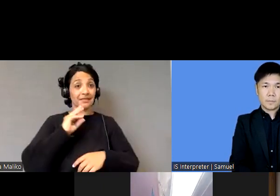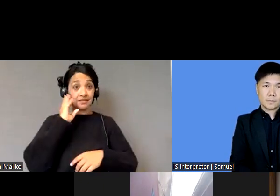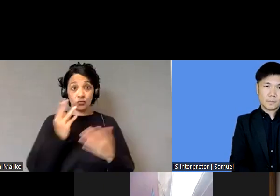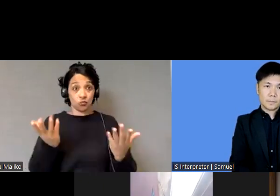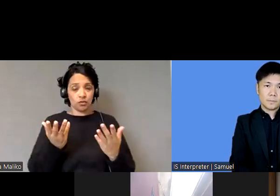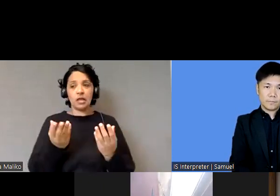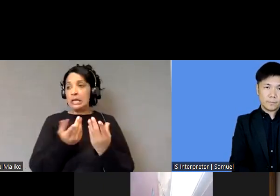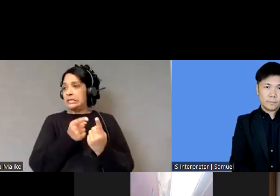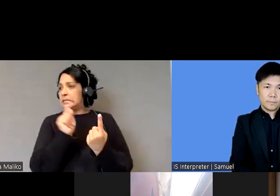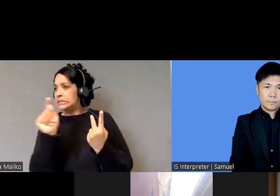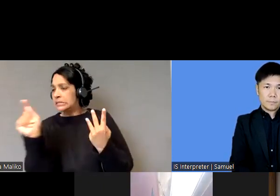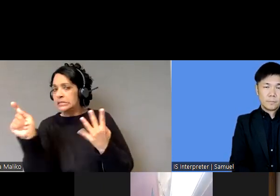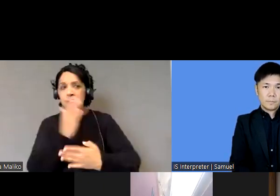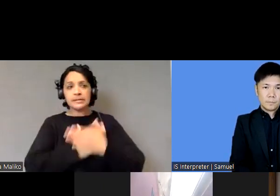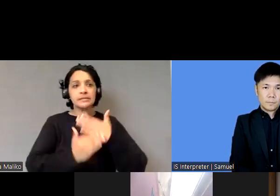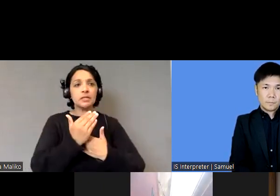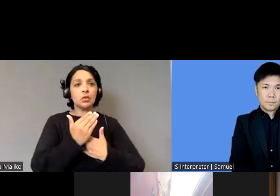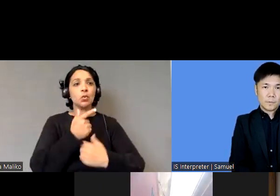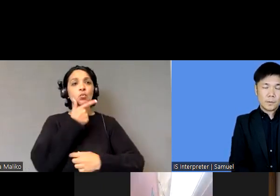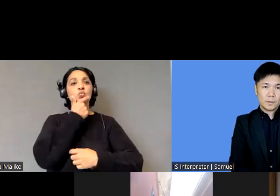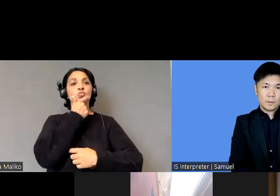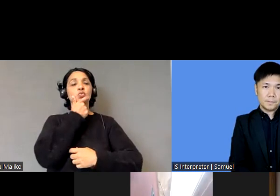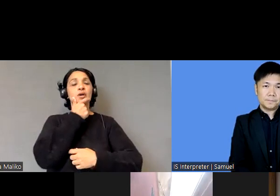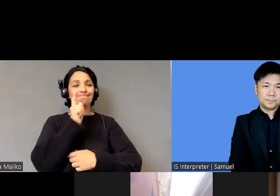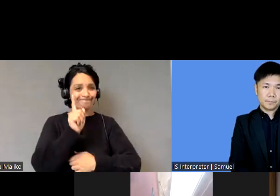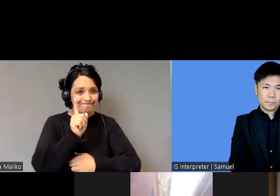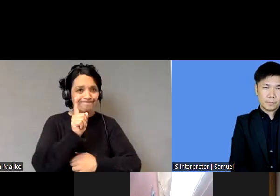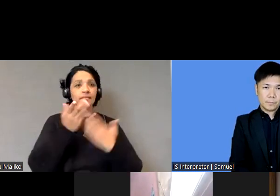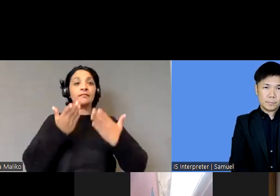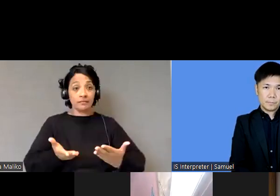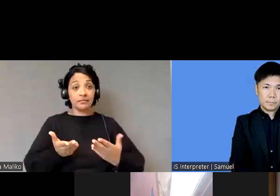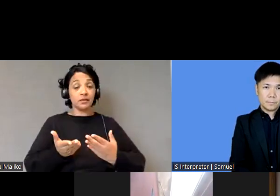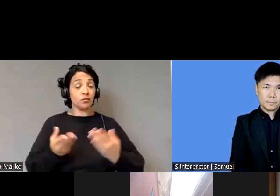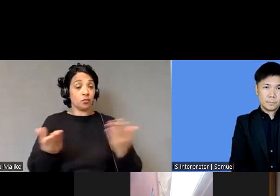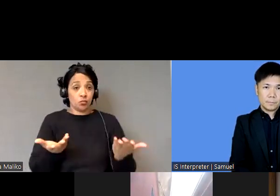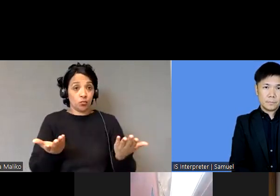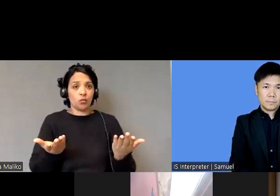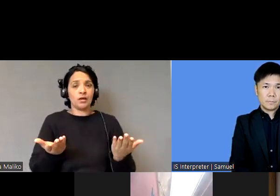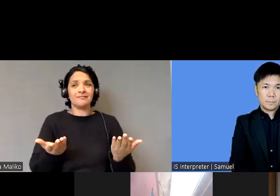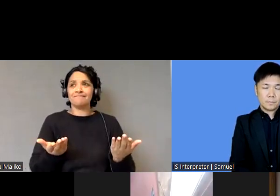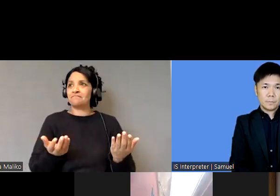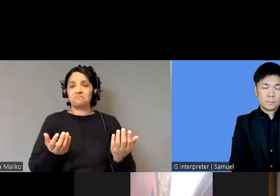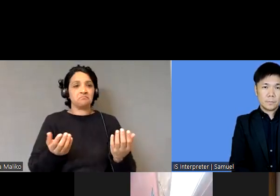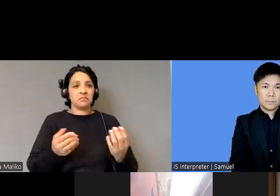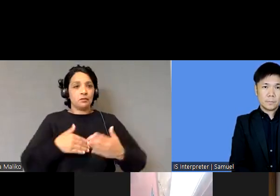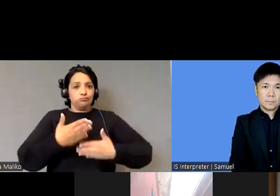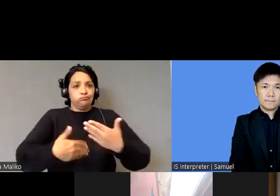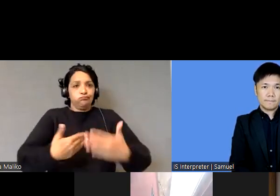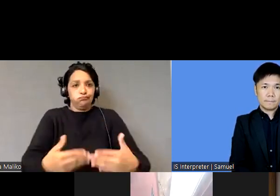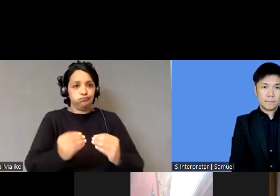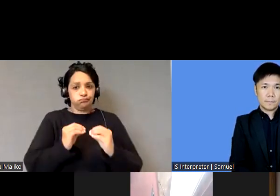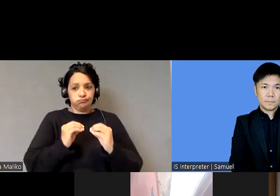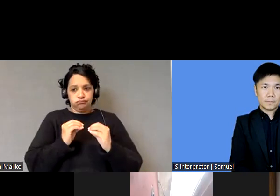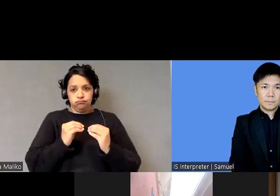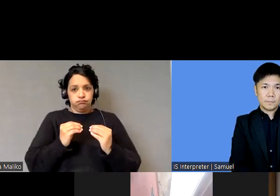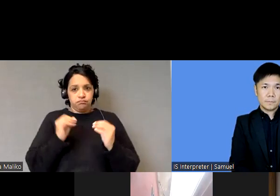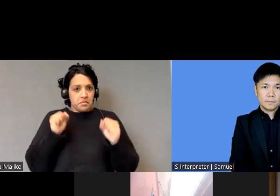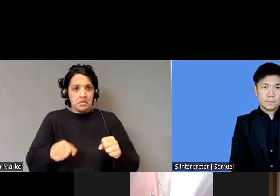have now gone to a point where they are ready for anything in the name of sex with any man